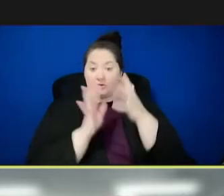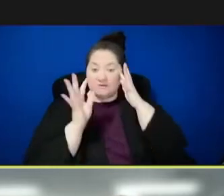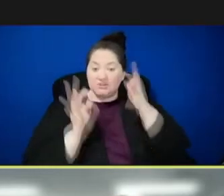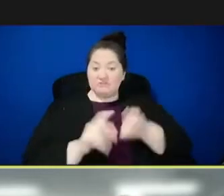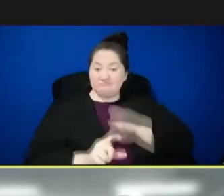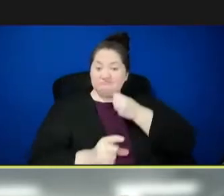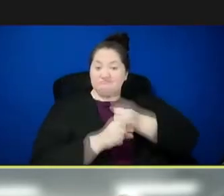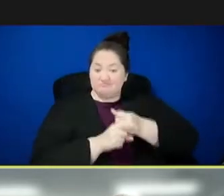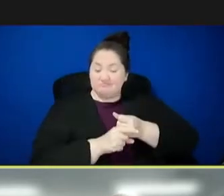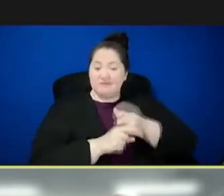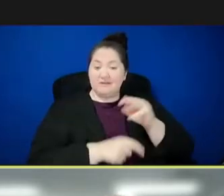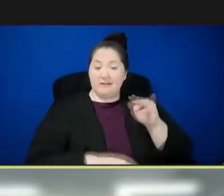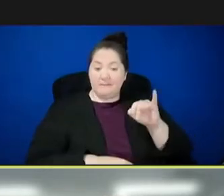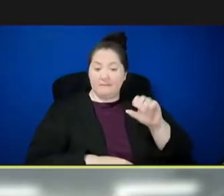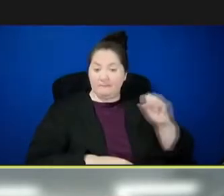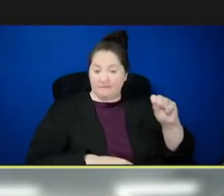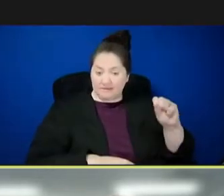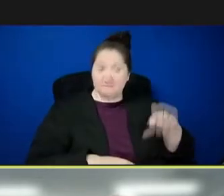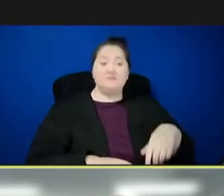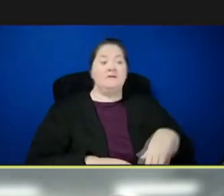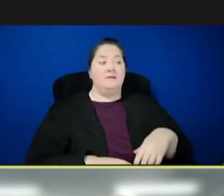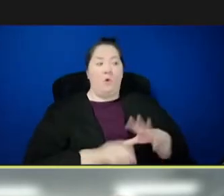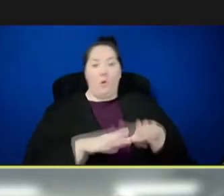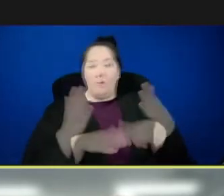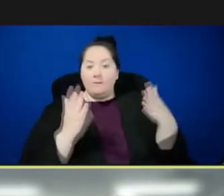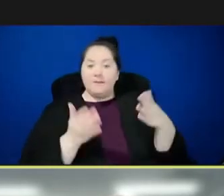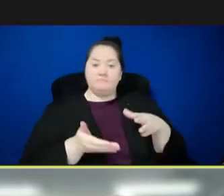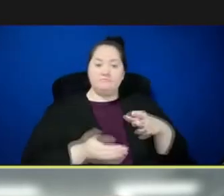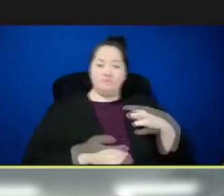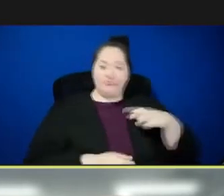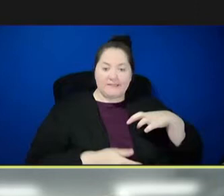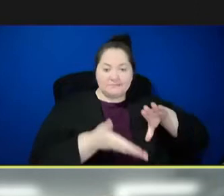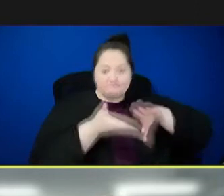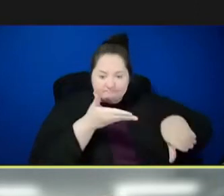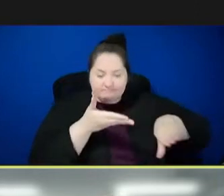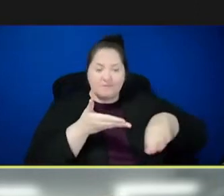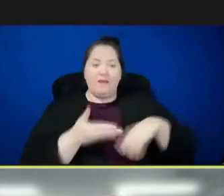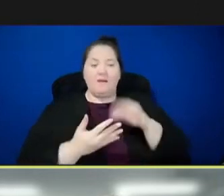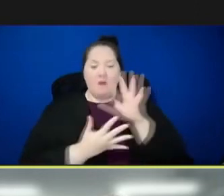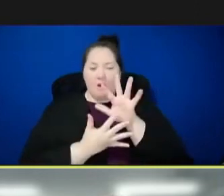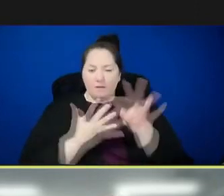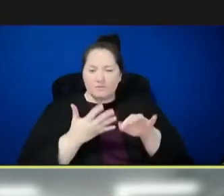religious vaccine exemptions, and options for exemption processes to mitigate their potential